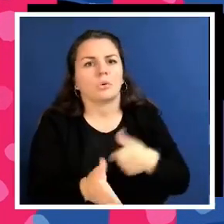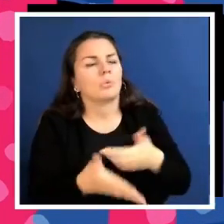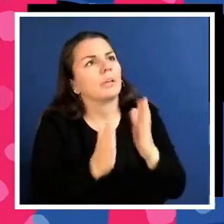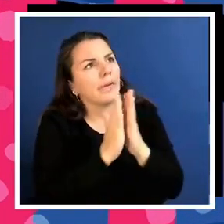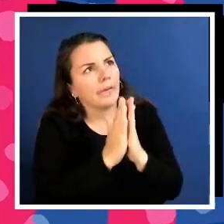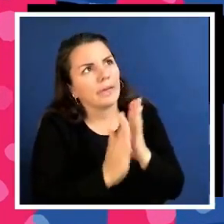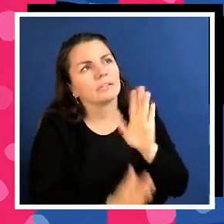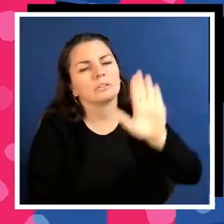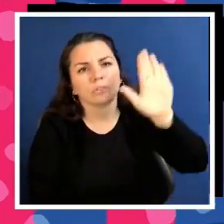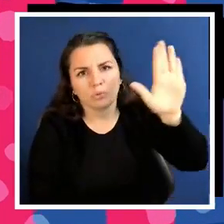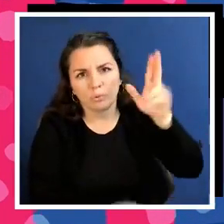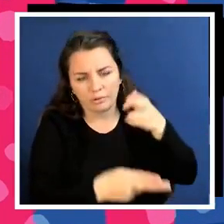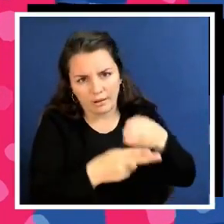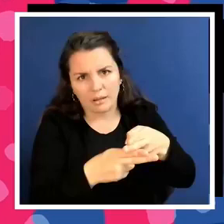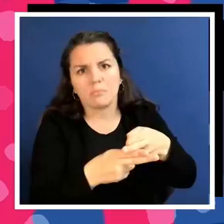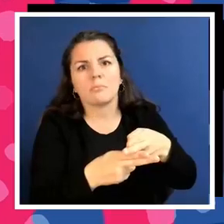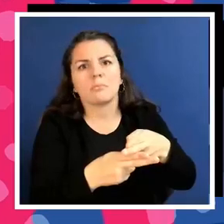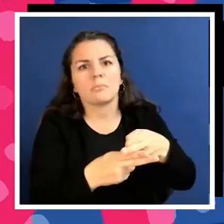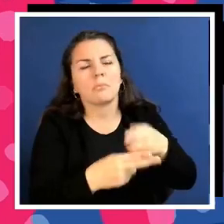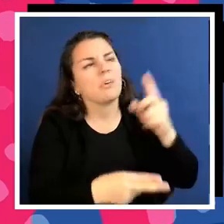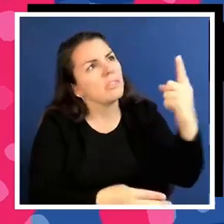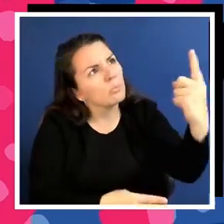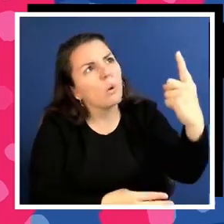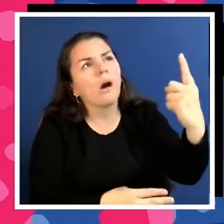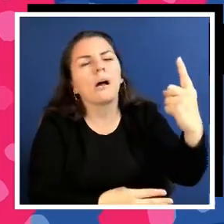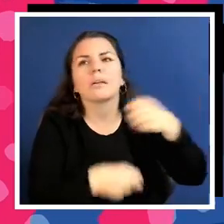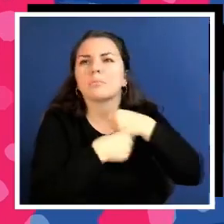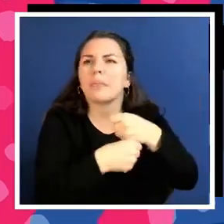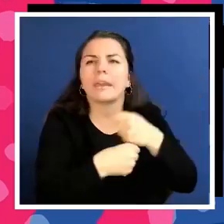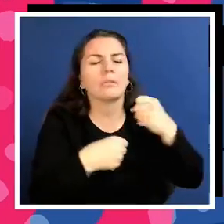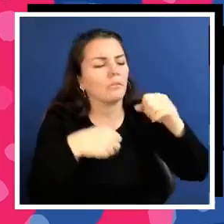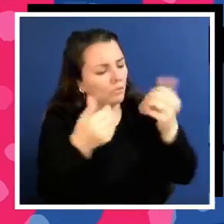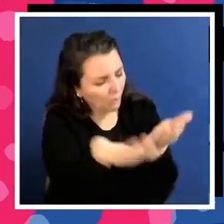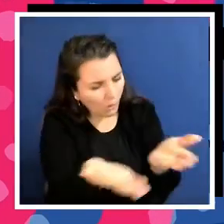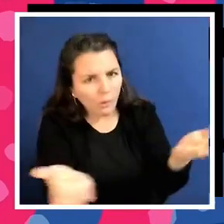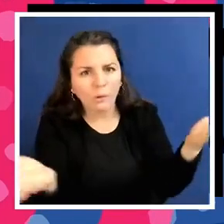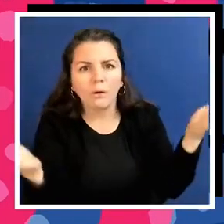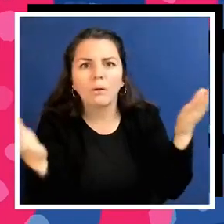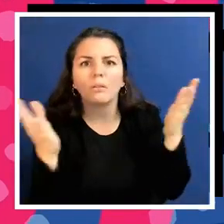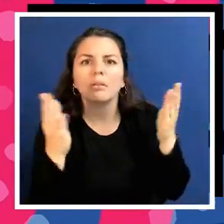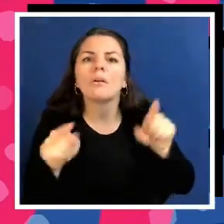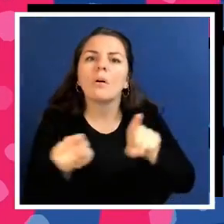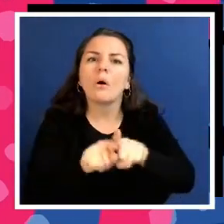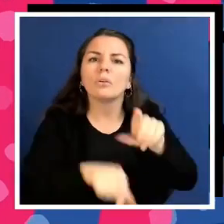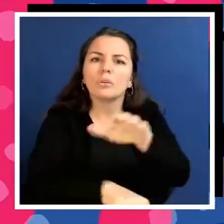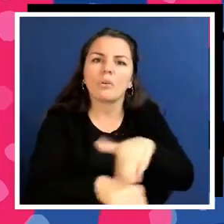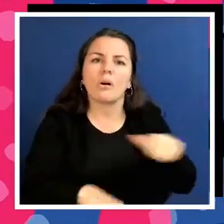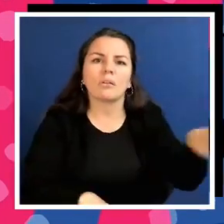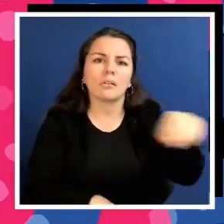POLICIES IN ALL OF OUR EFFORTS.